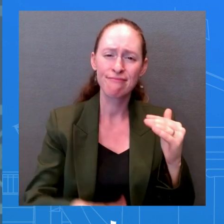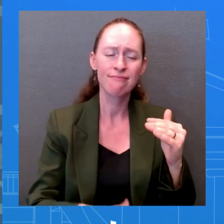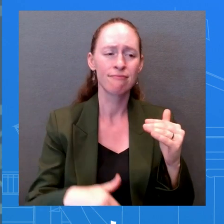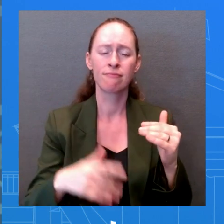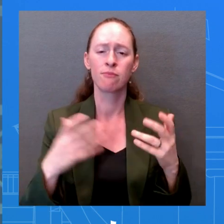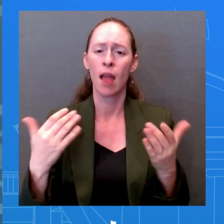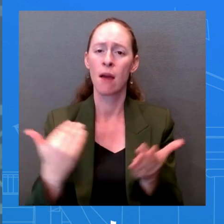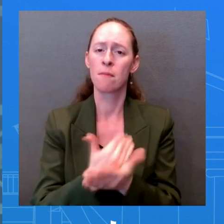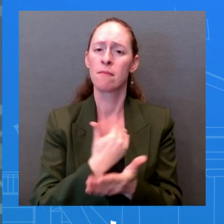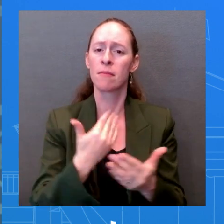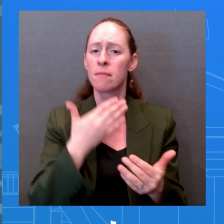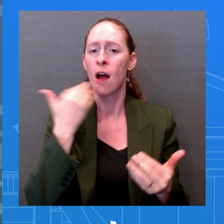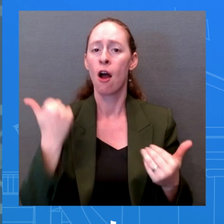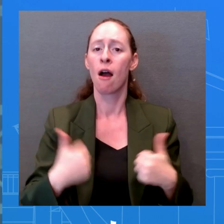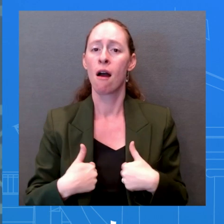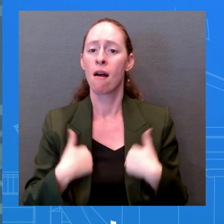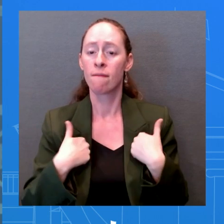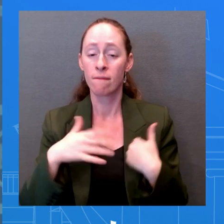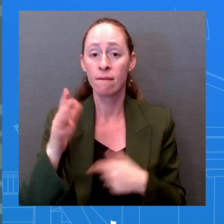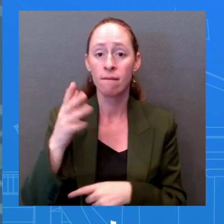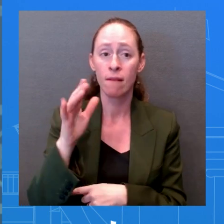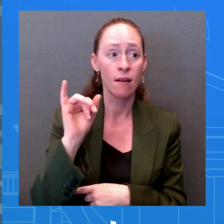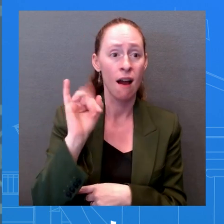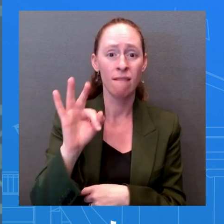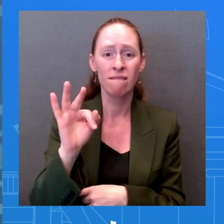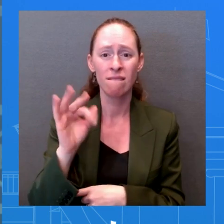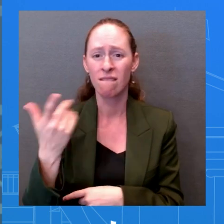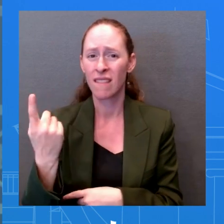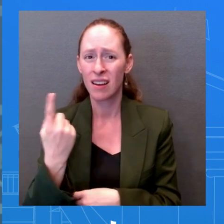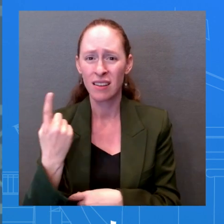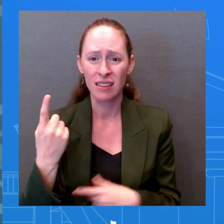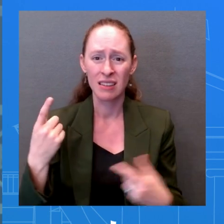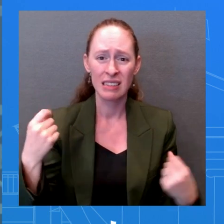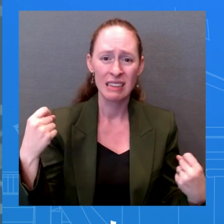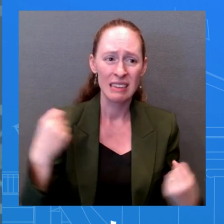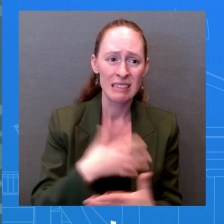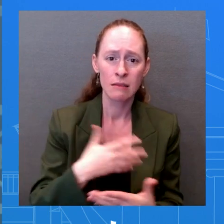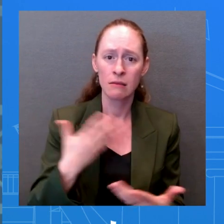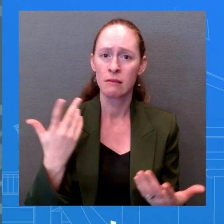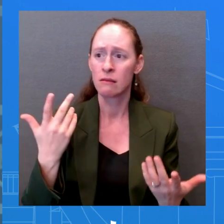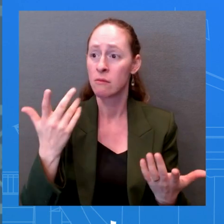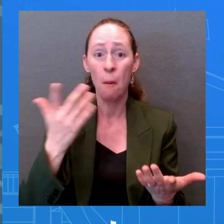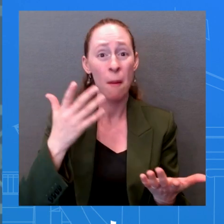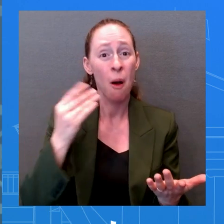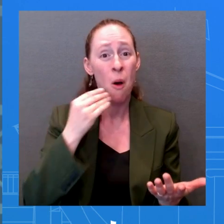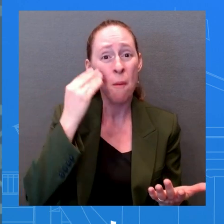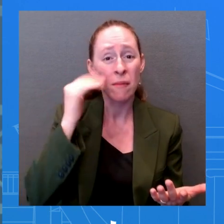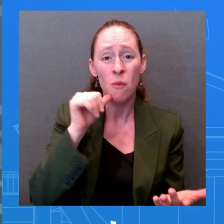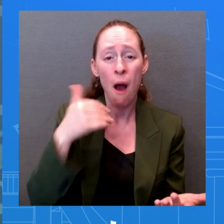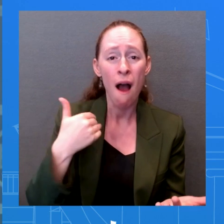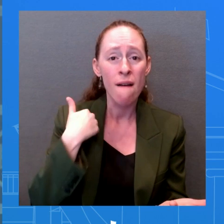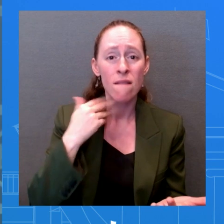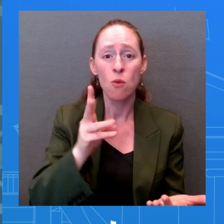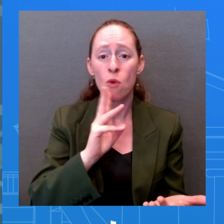and Florida Senators Marco Rubio and Rick Scott why they voted against the President's request